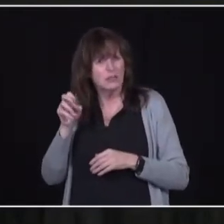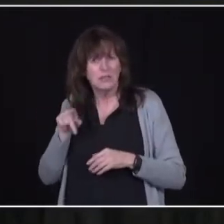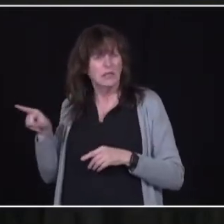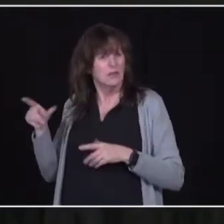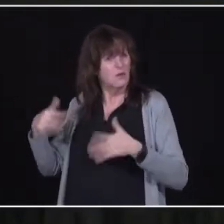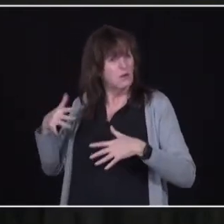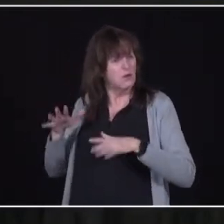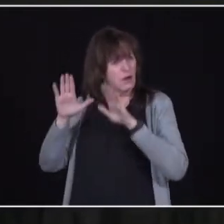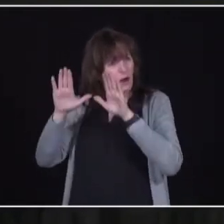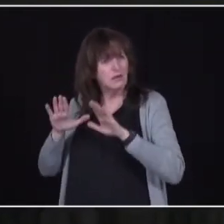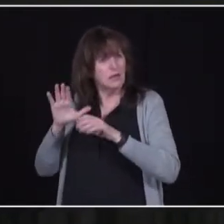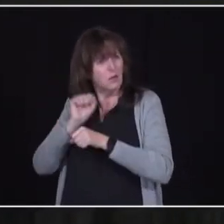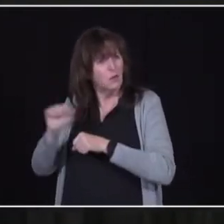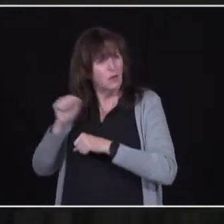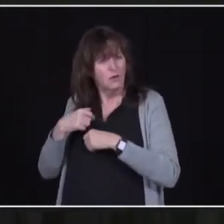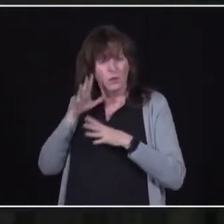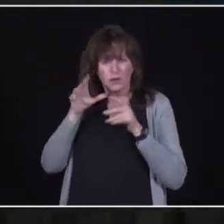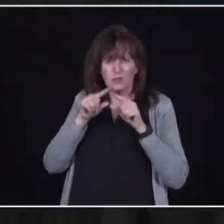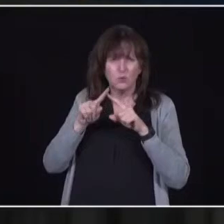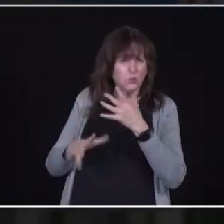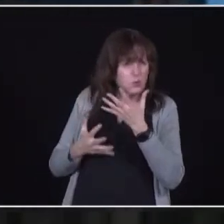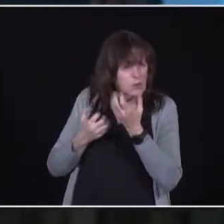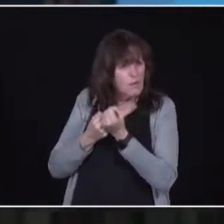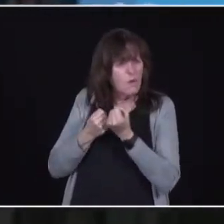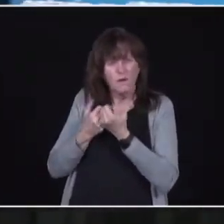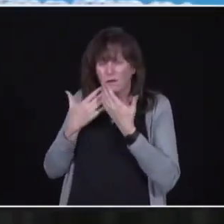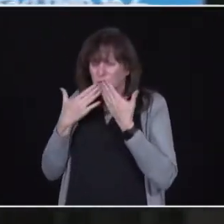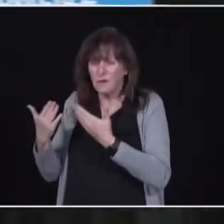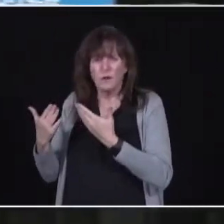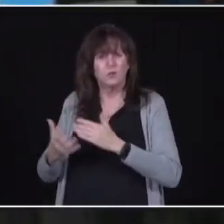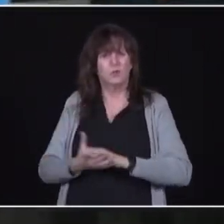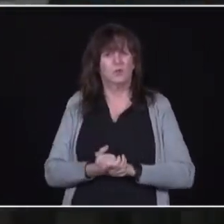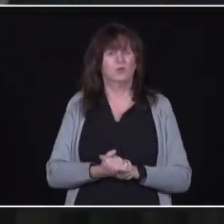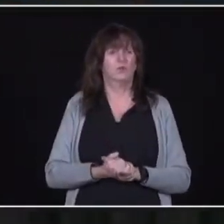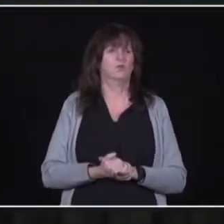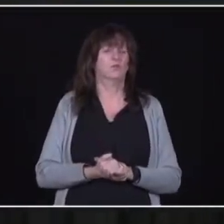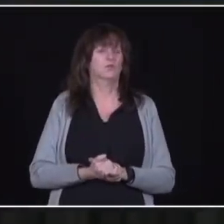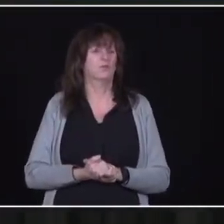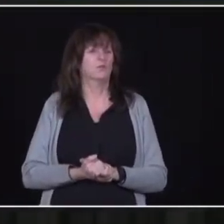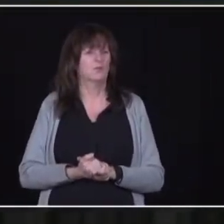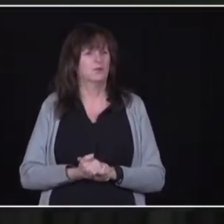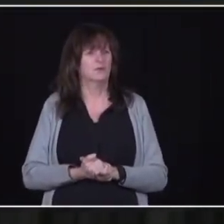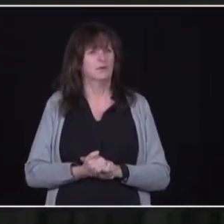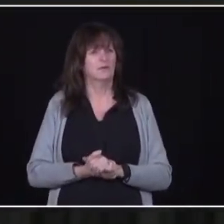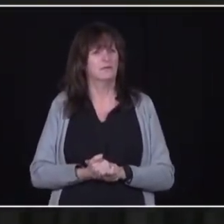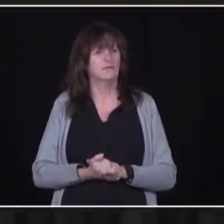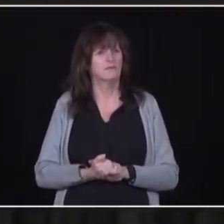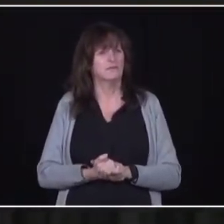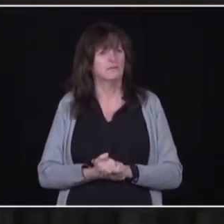I look forward to supporting in any way we can. Thank you. That's great.